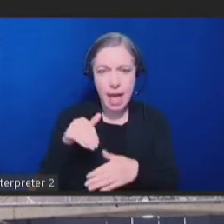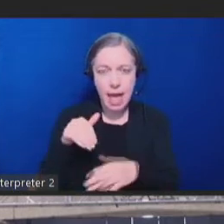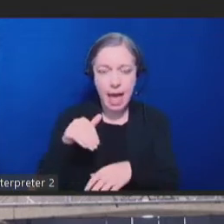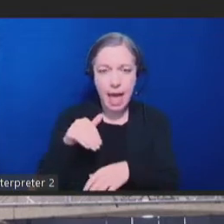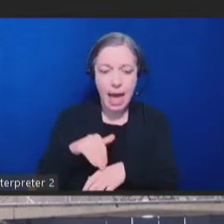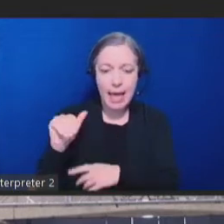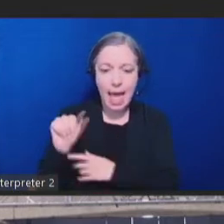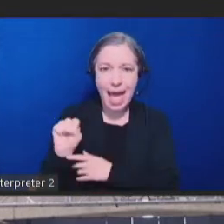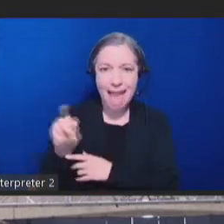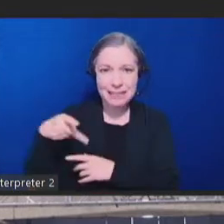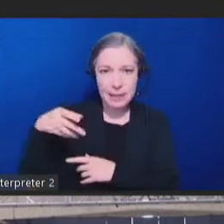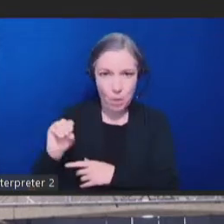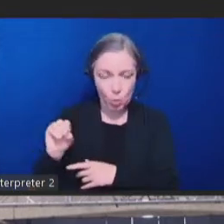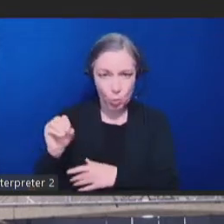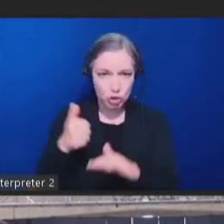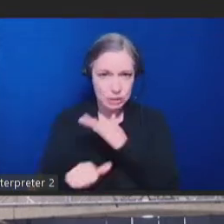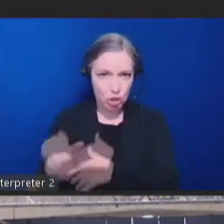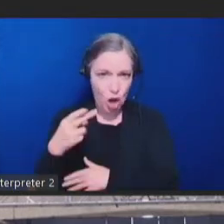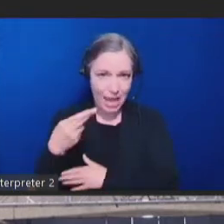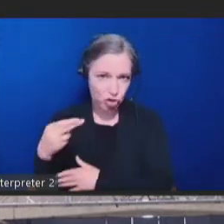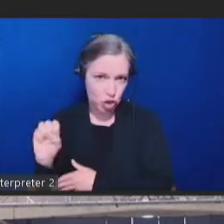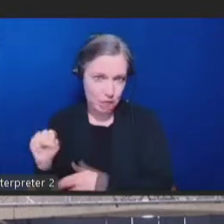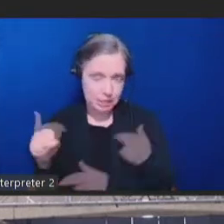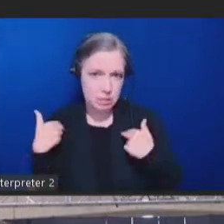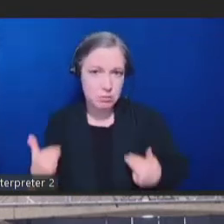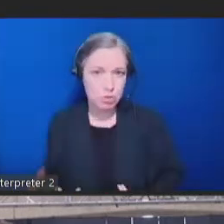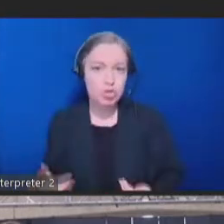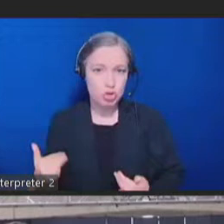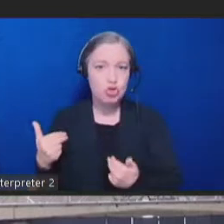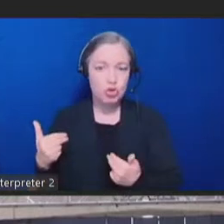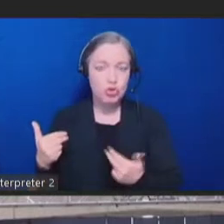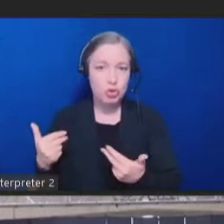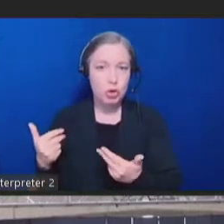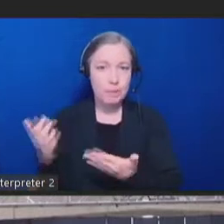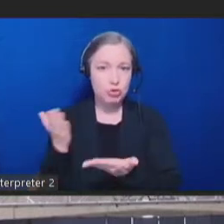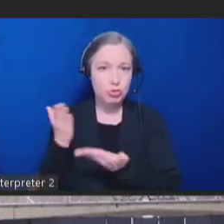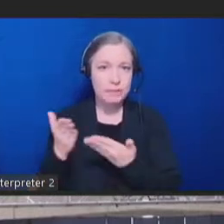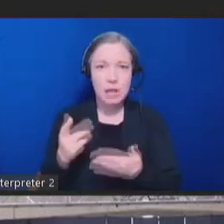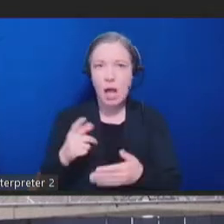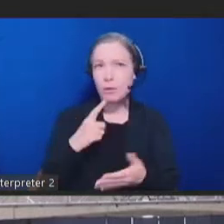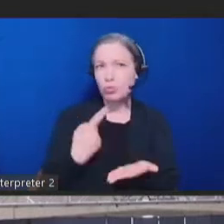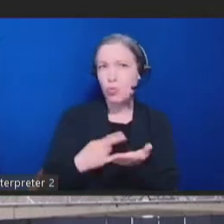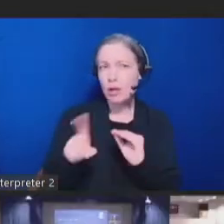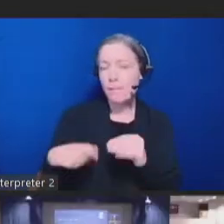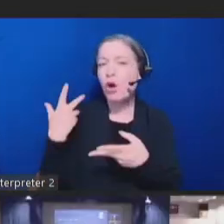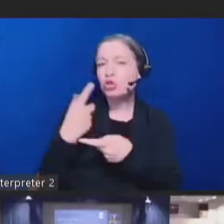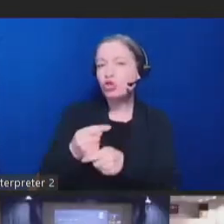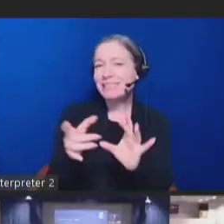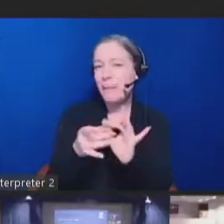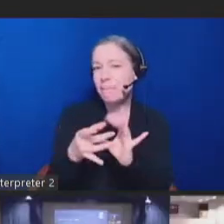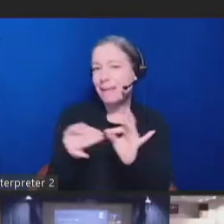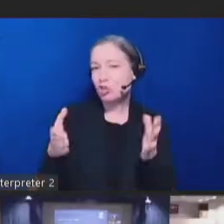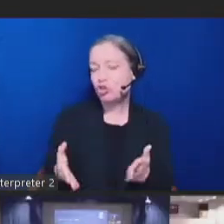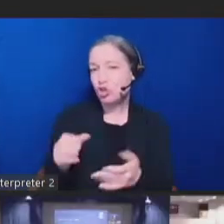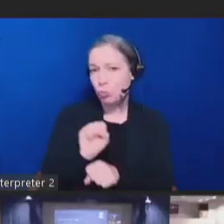I'm going to be talking about our trusted messenger work as part of HHS's We Can Do This Campaign. So, we could move